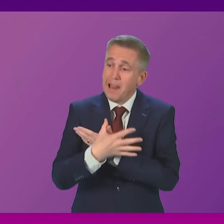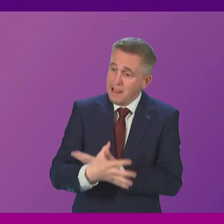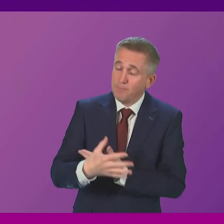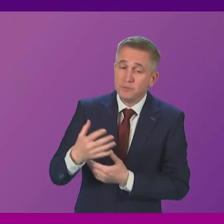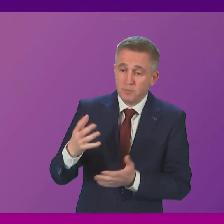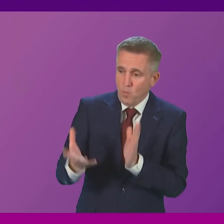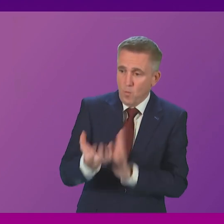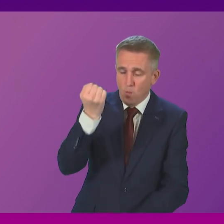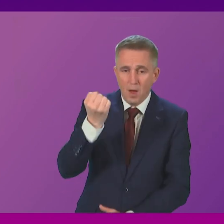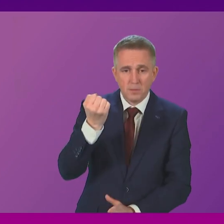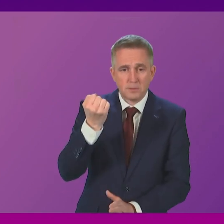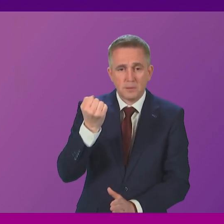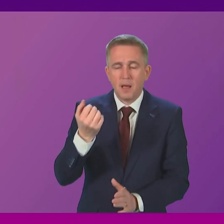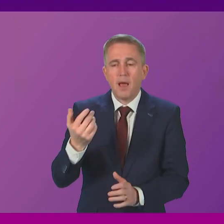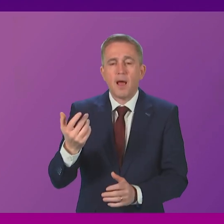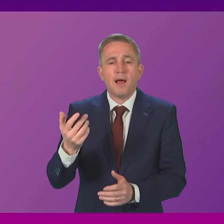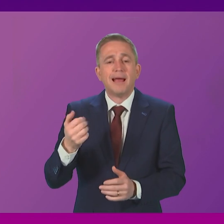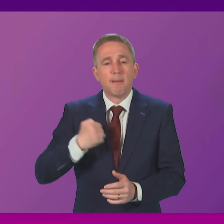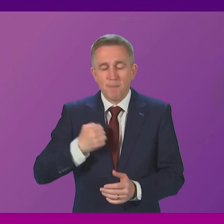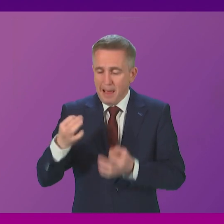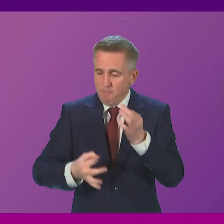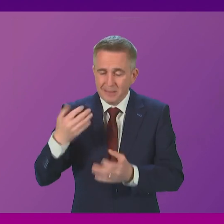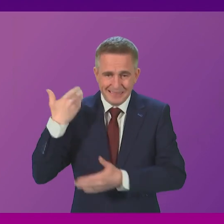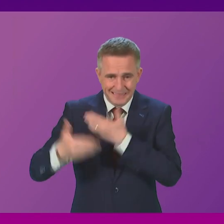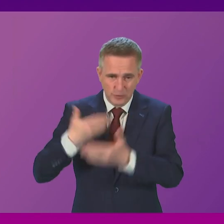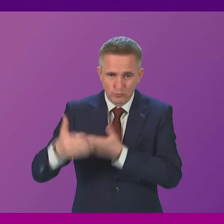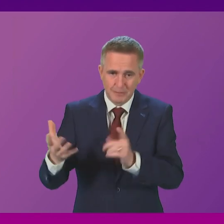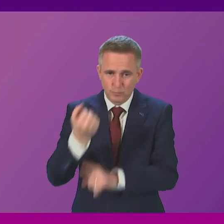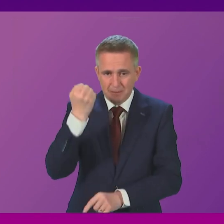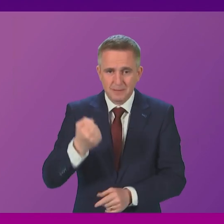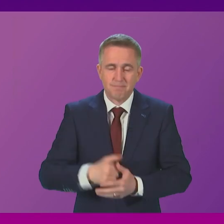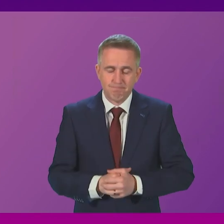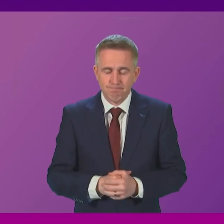the largest by-election victory in my party’s history.